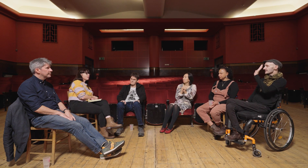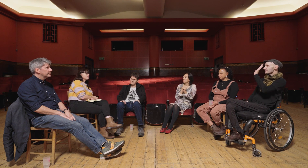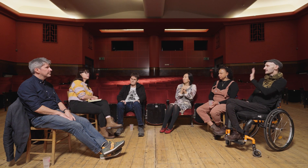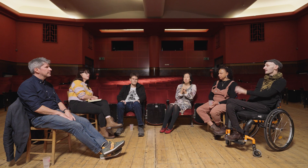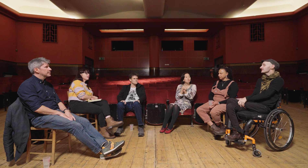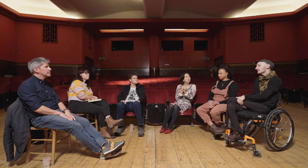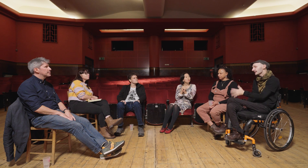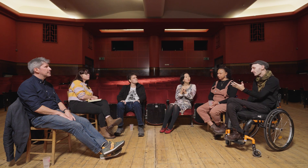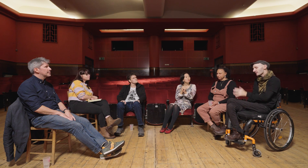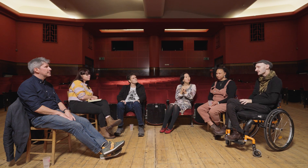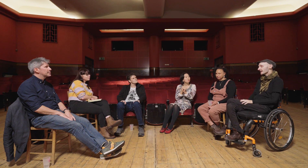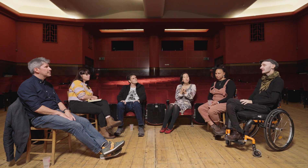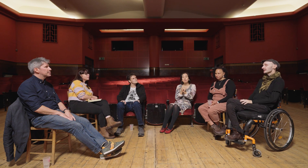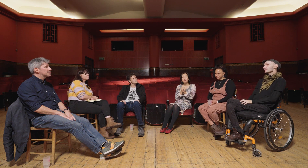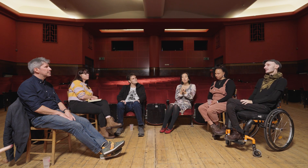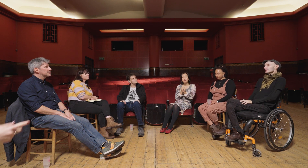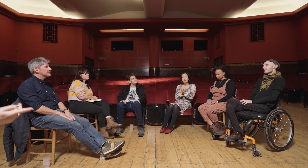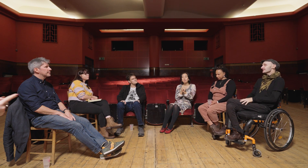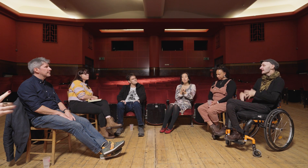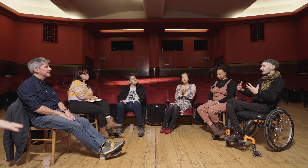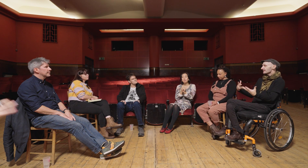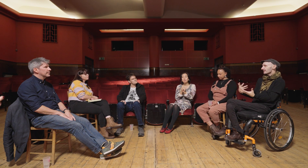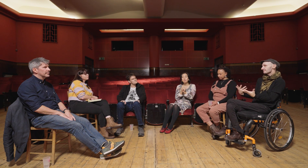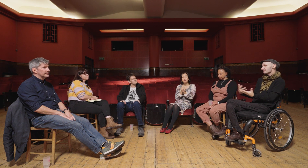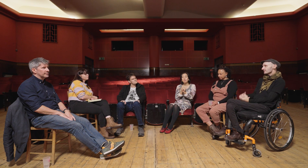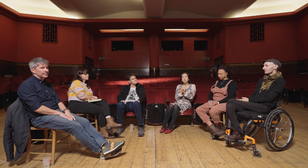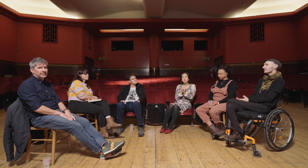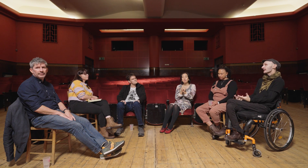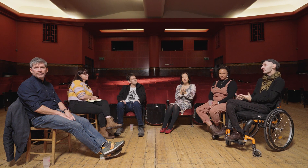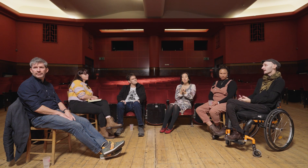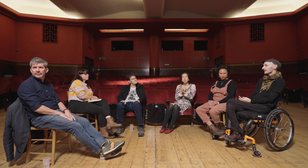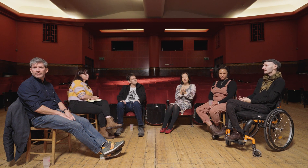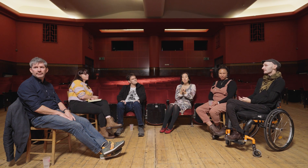This is Marc, I was just picking up on what you were saying, I think it's inherent, for me anyway, that...